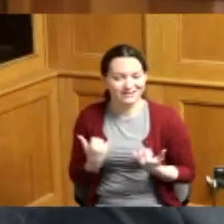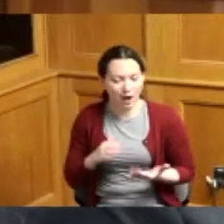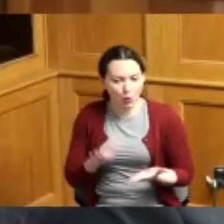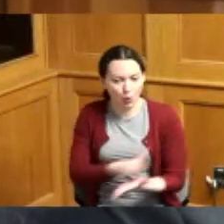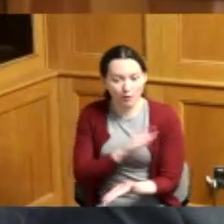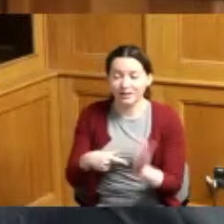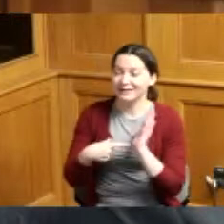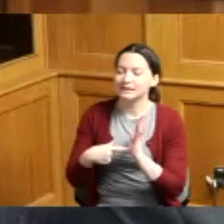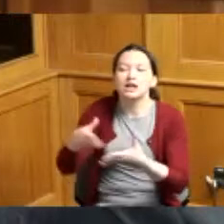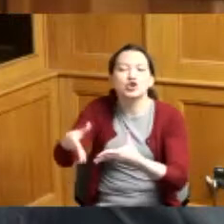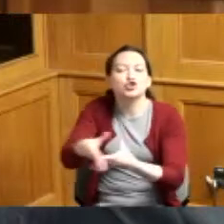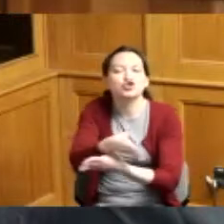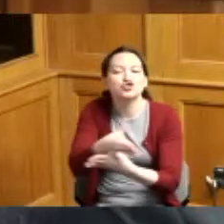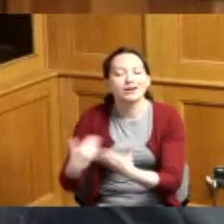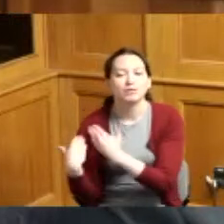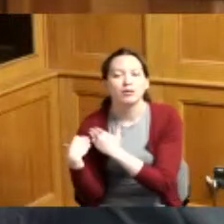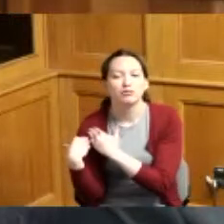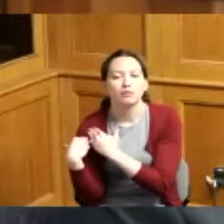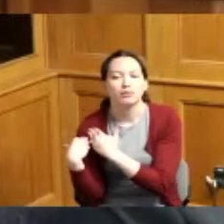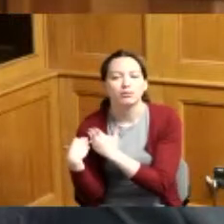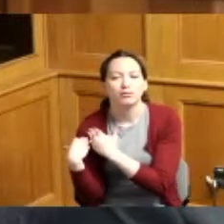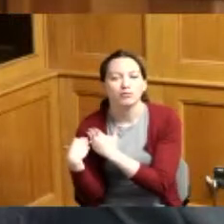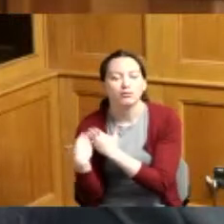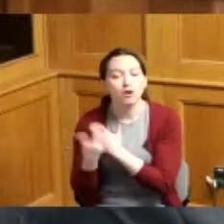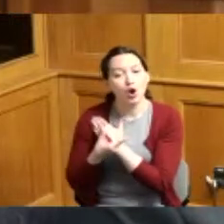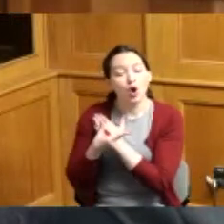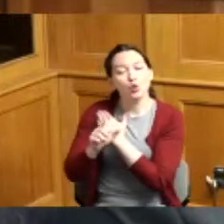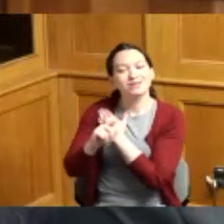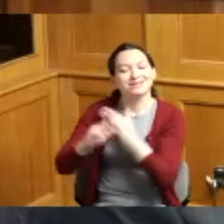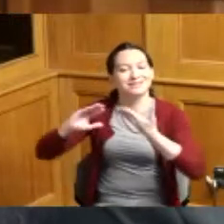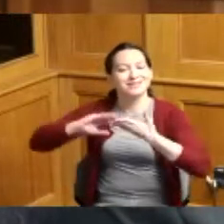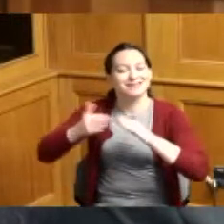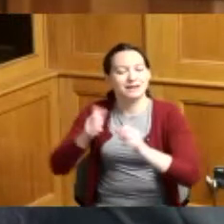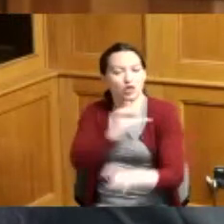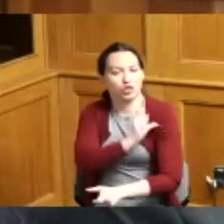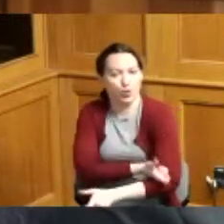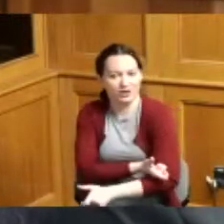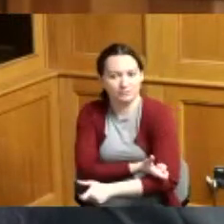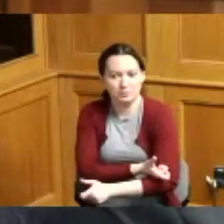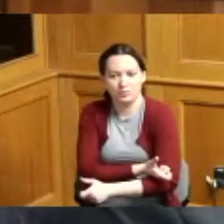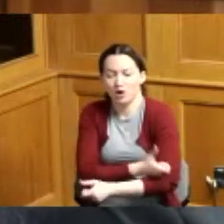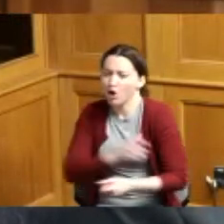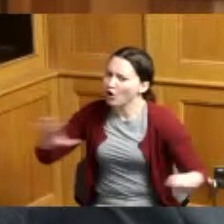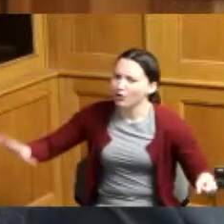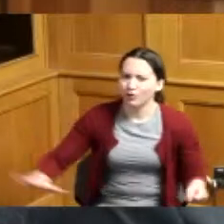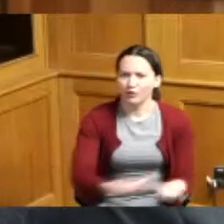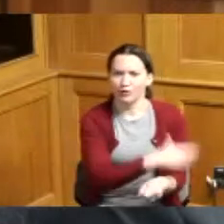said it's a shared responsibility with the host city authority so we are not entirely on the hook